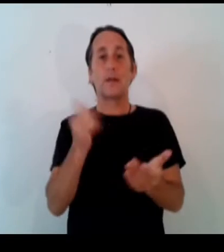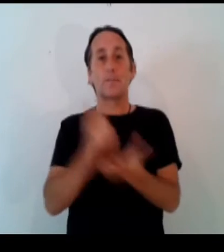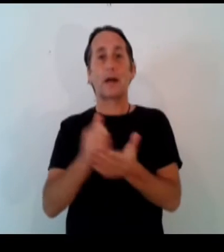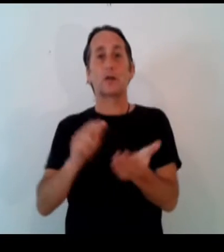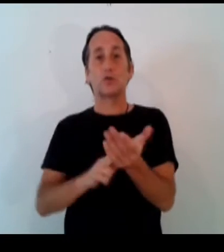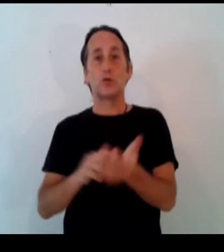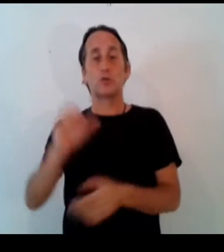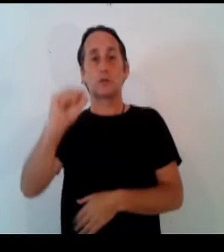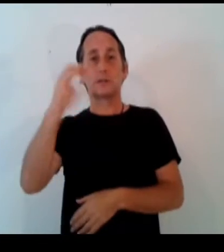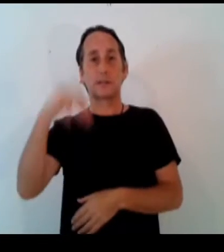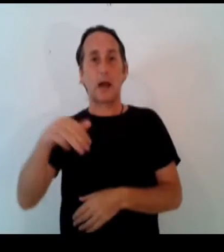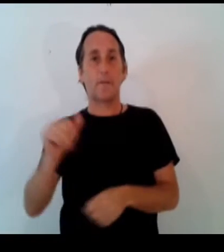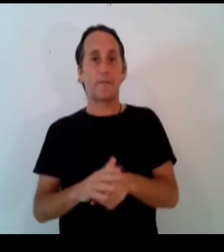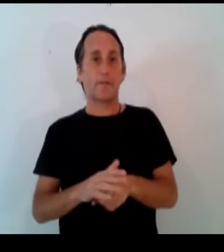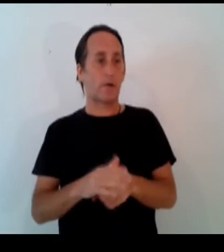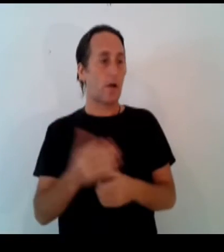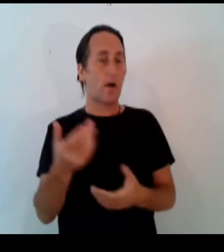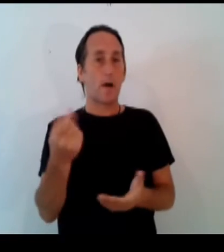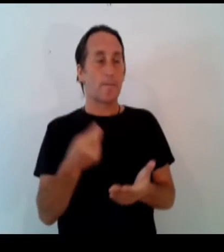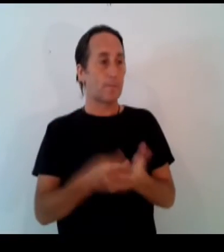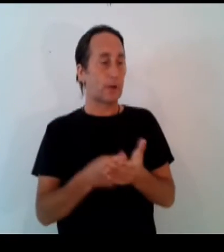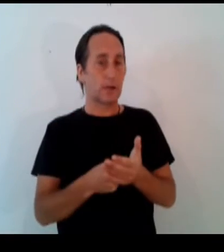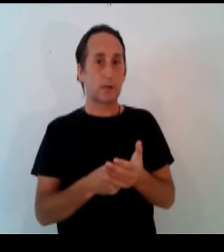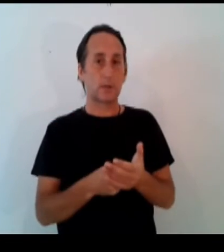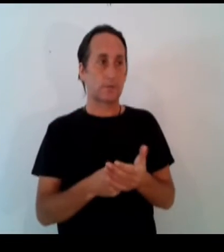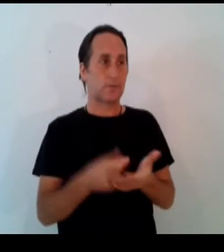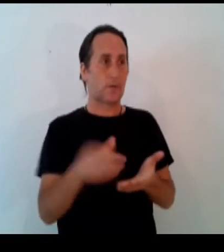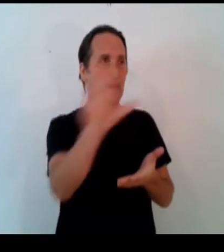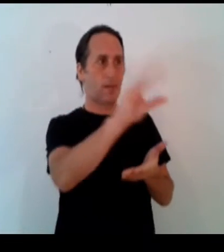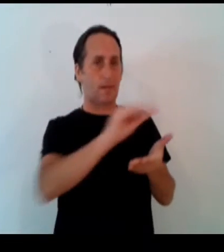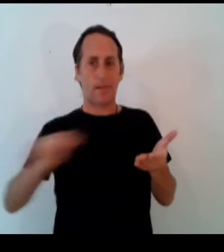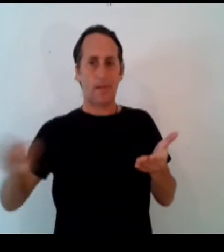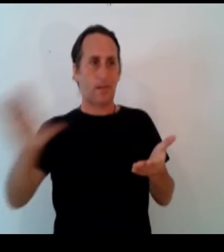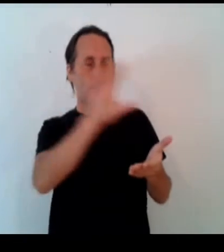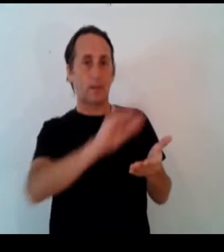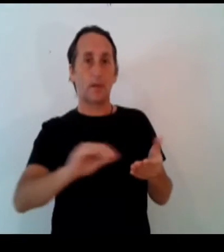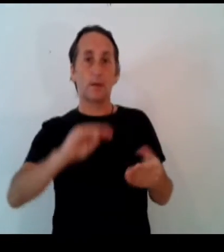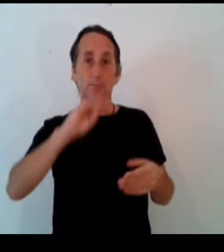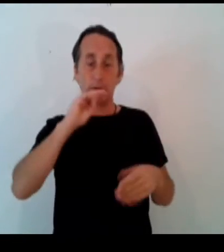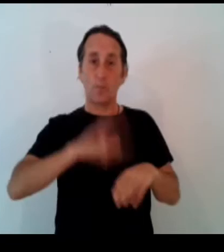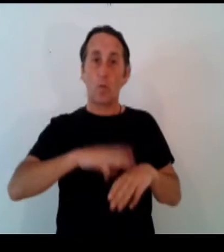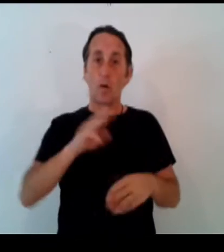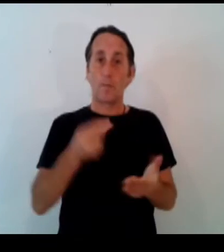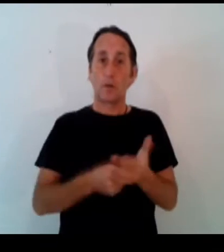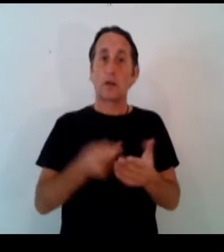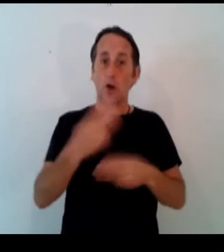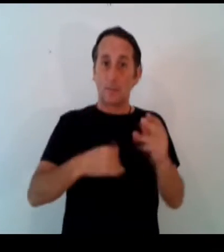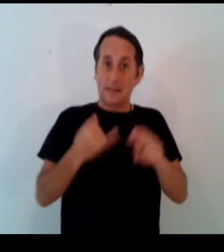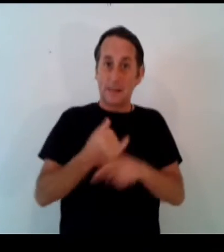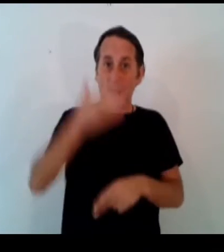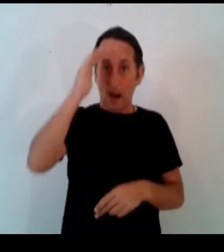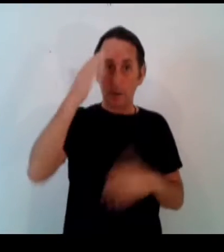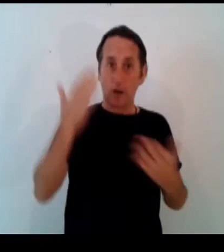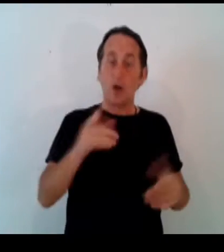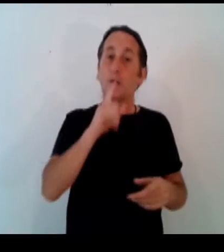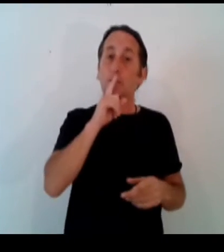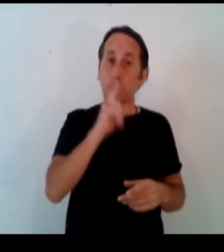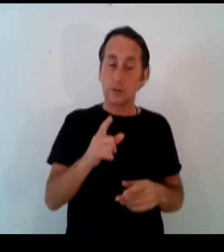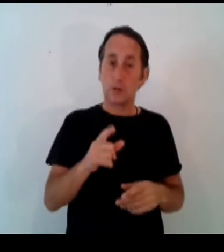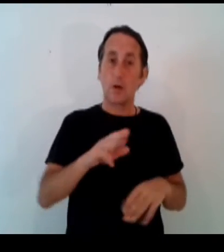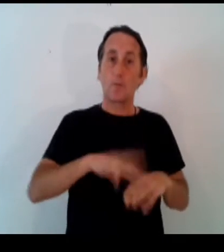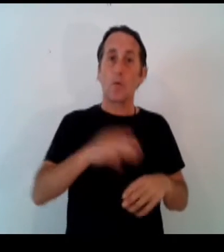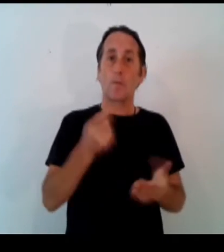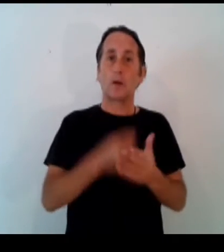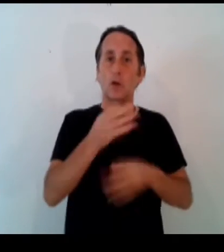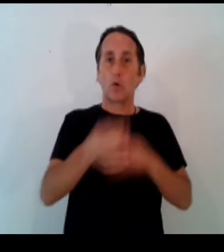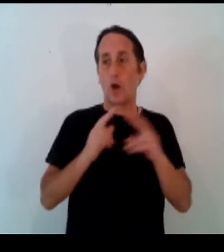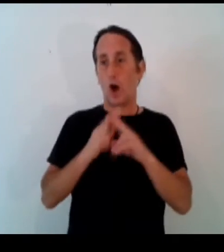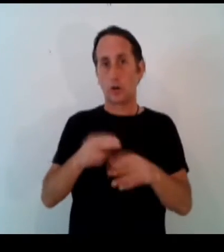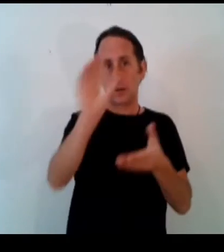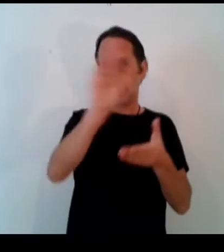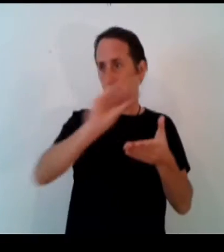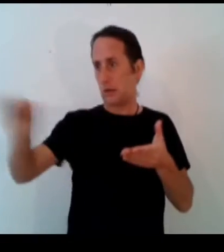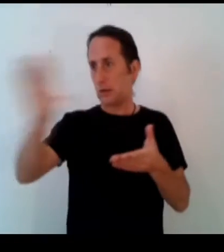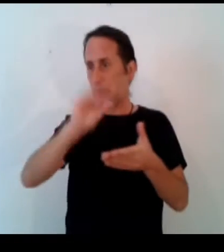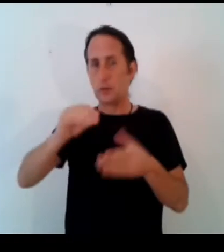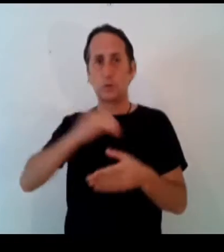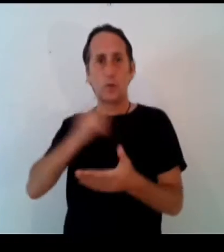The banks use this scam to cream off the money, so even though there's more money coming in now there's more money going out to the bondholders to do whatever they want